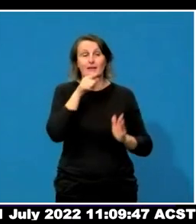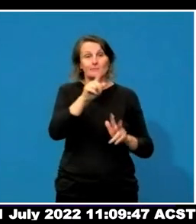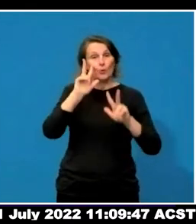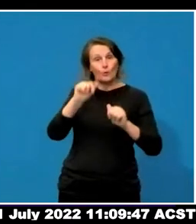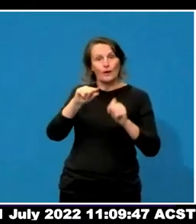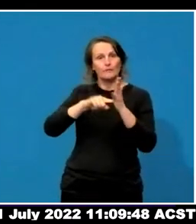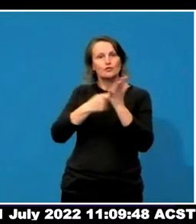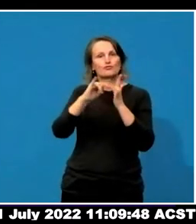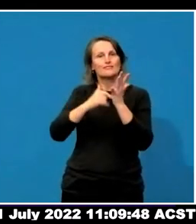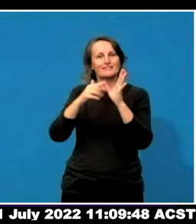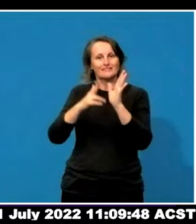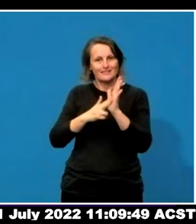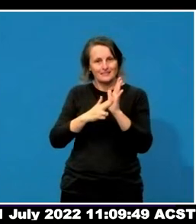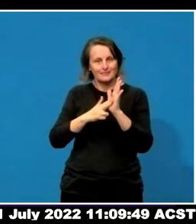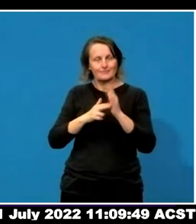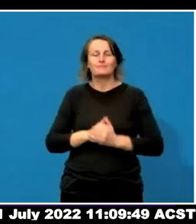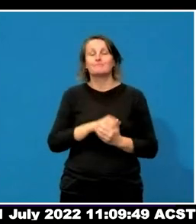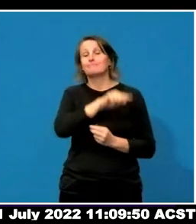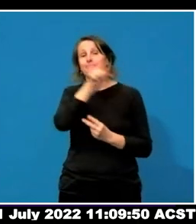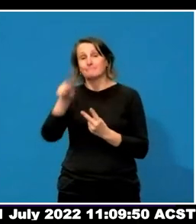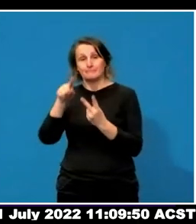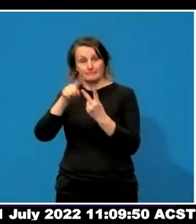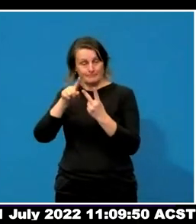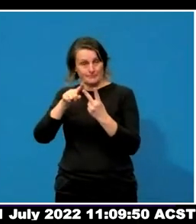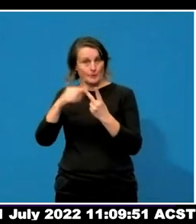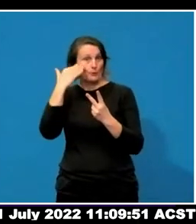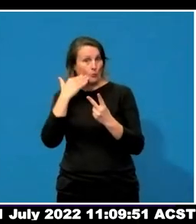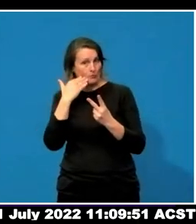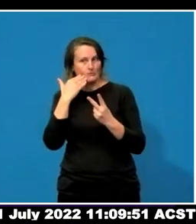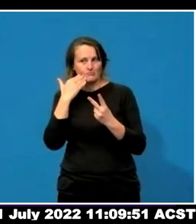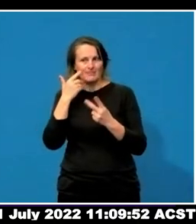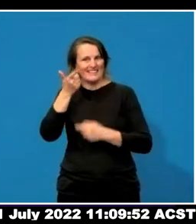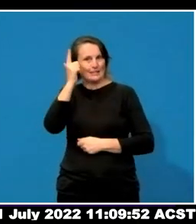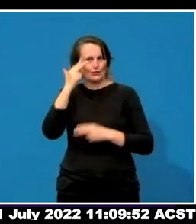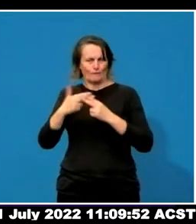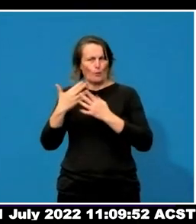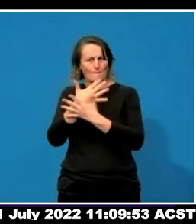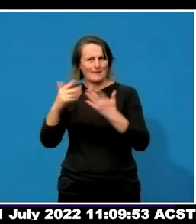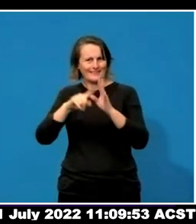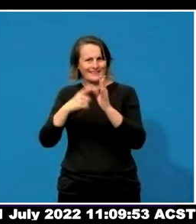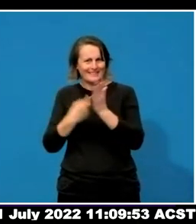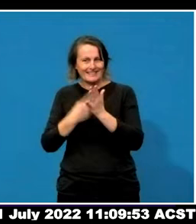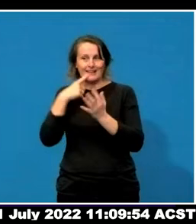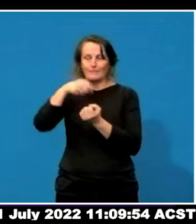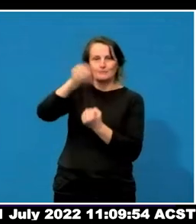Marmingee has been a teacher for many years and has a Masters degree in Indigenous Languages from the University of Sydney.